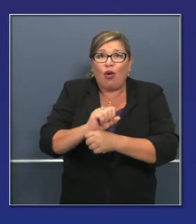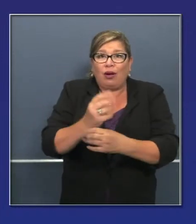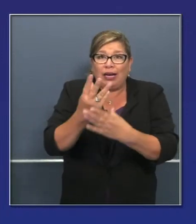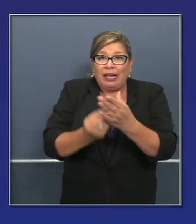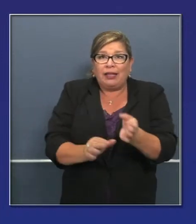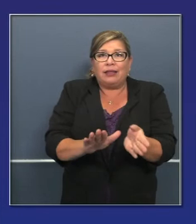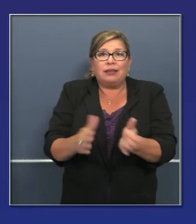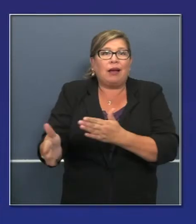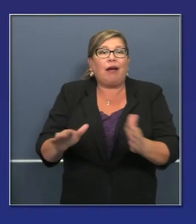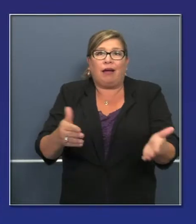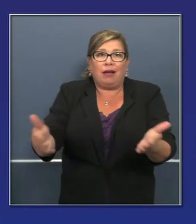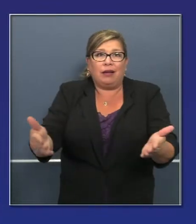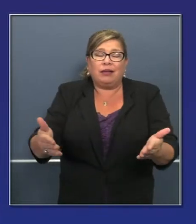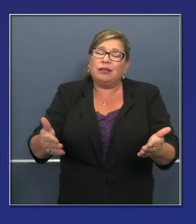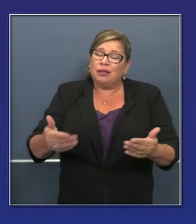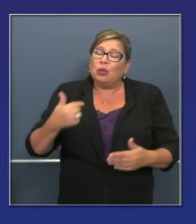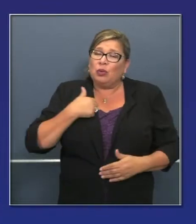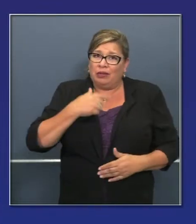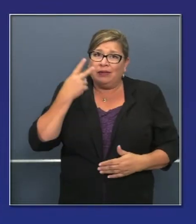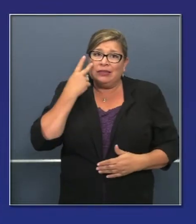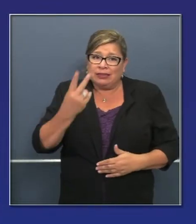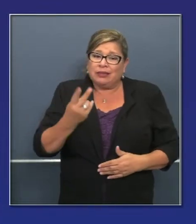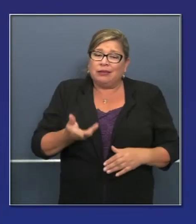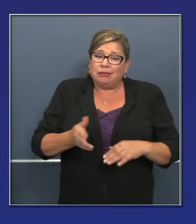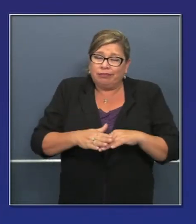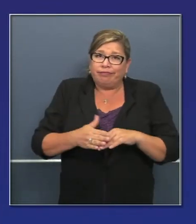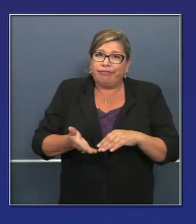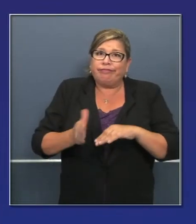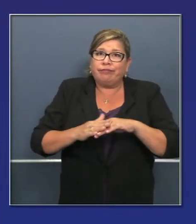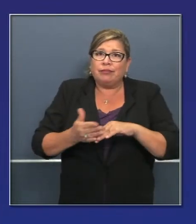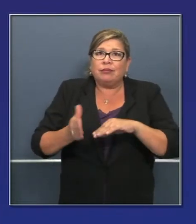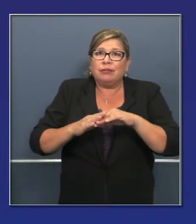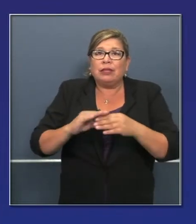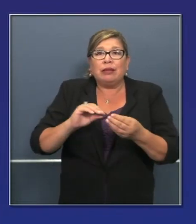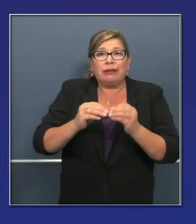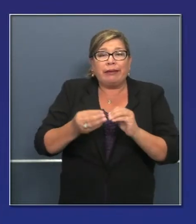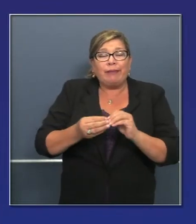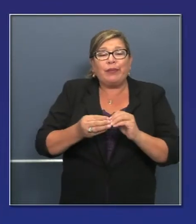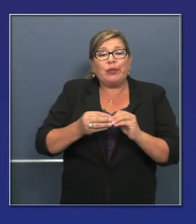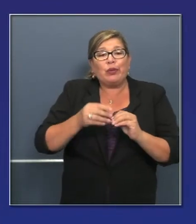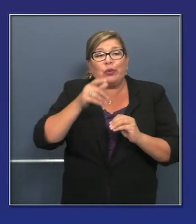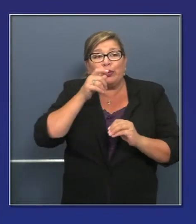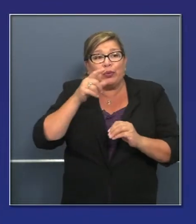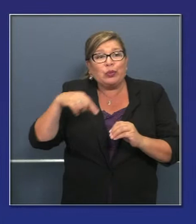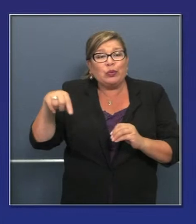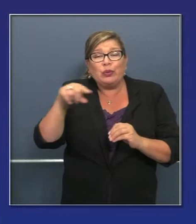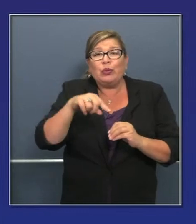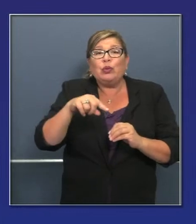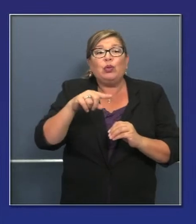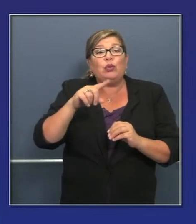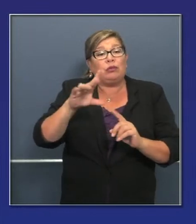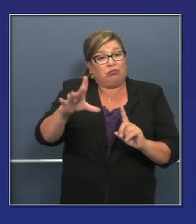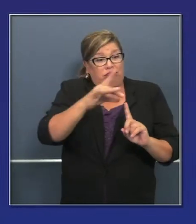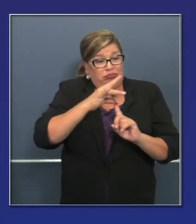in the total number of cases with people that are getting younger and younger and I say that